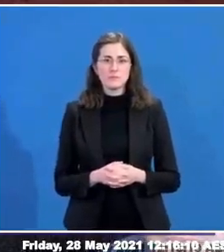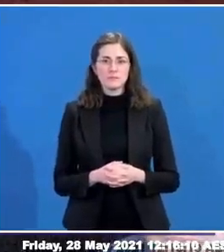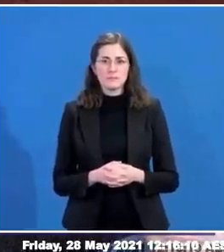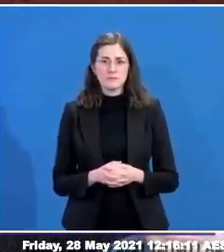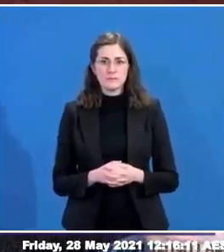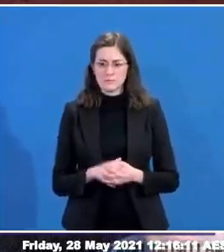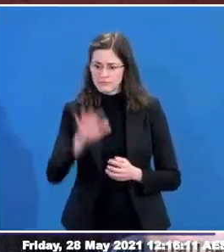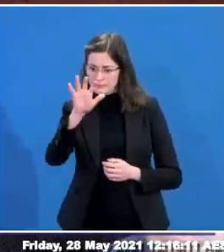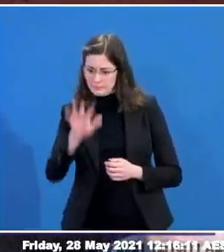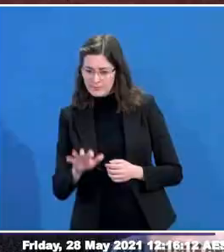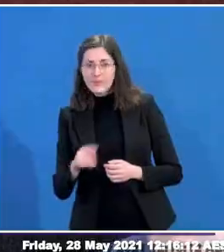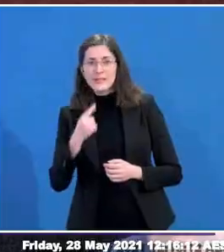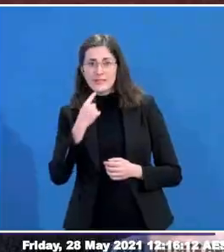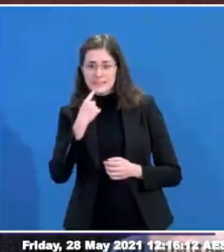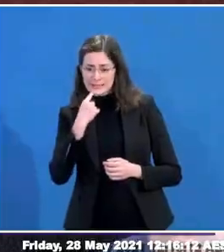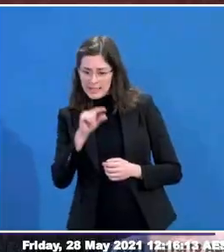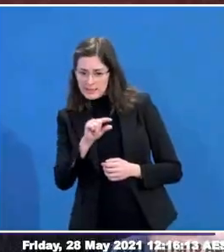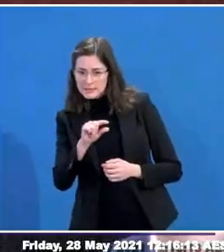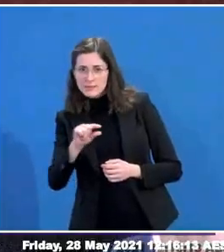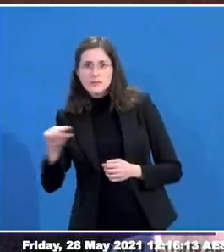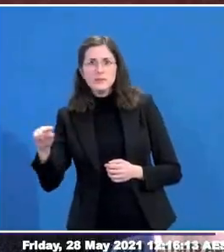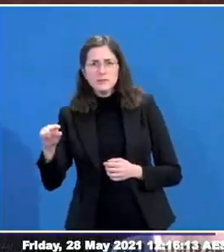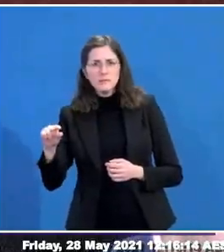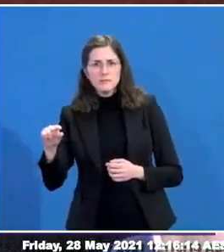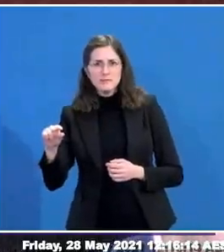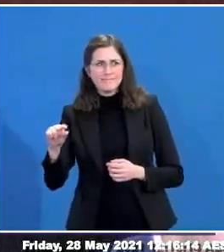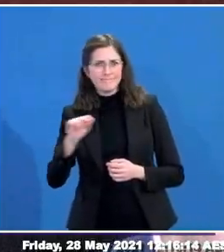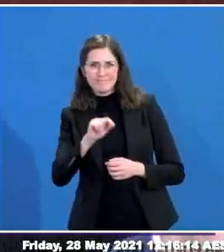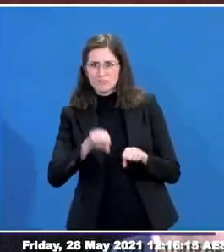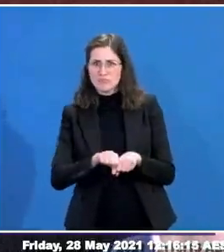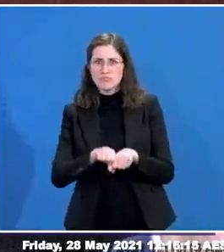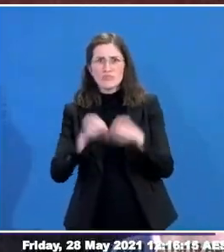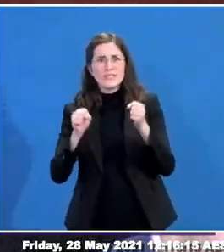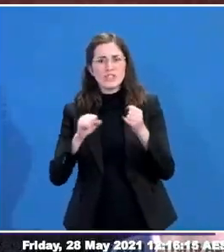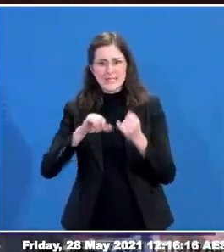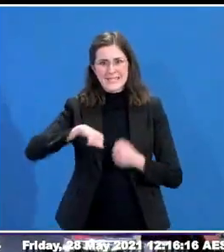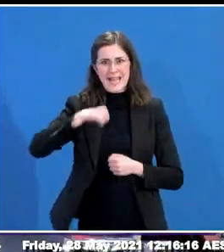Alleged conduct or actions when considered in context constitute a breach of staff ratios. A. Yes.